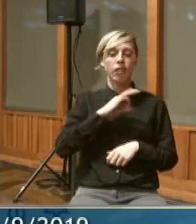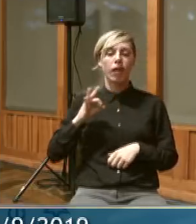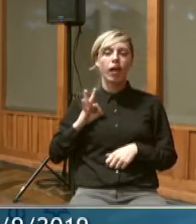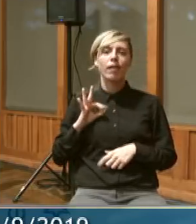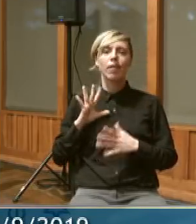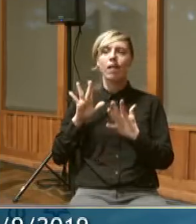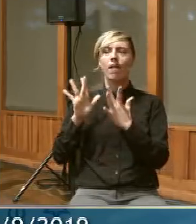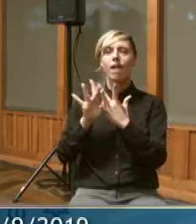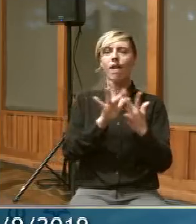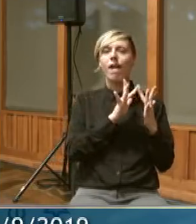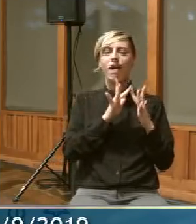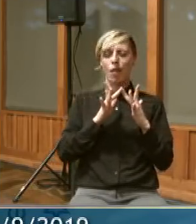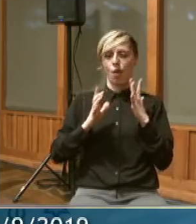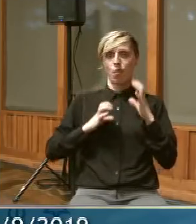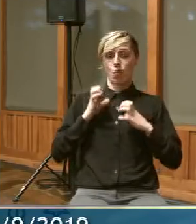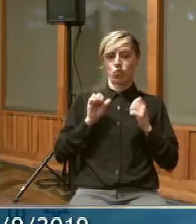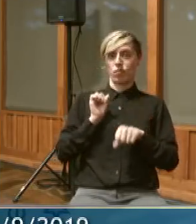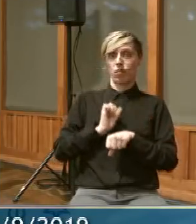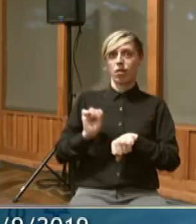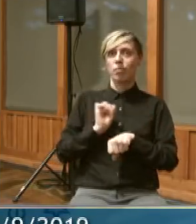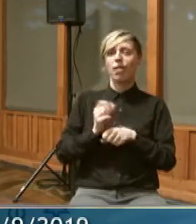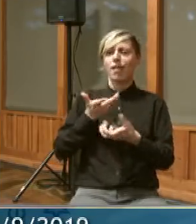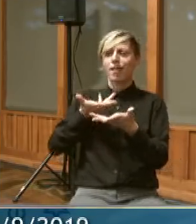SPACES? WHEN WILL THE FRONT LINES MAKING